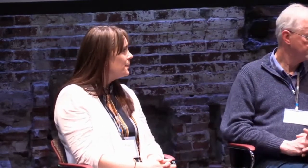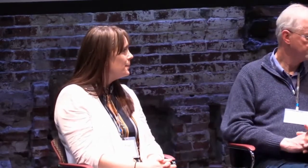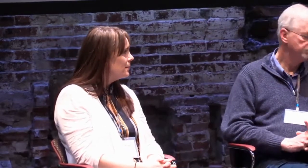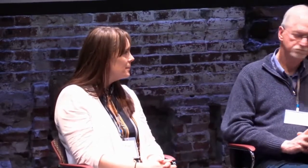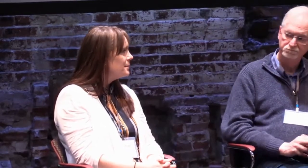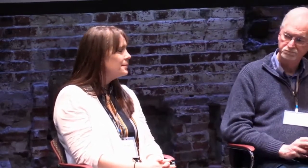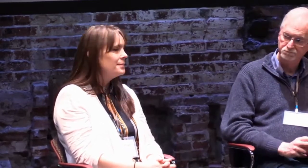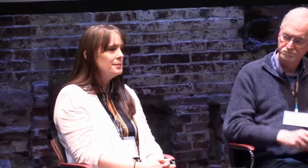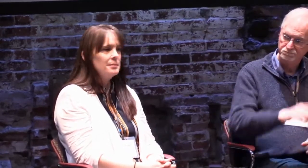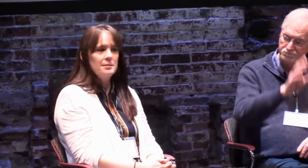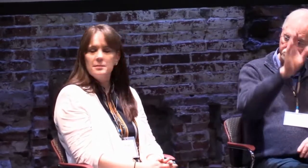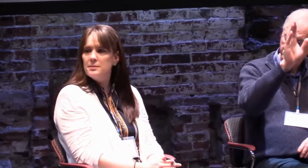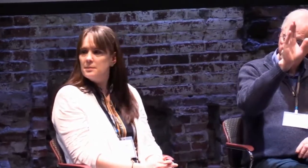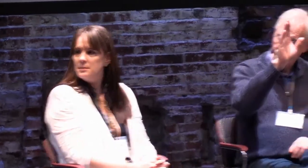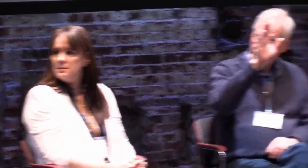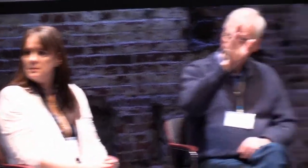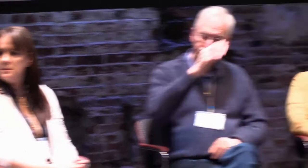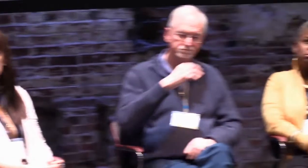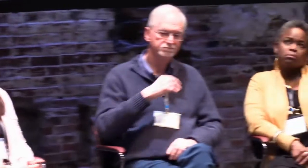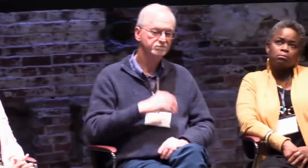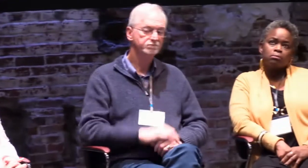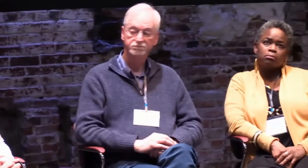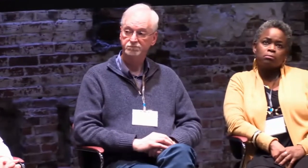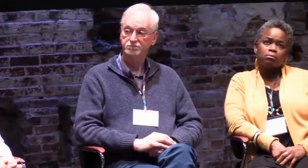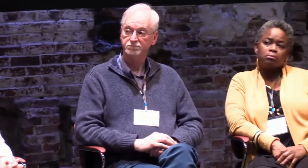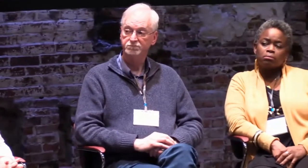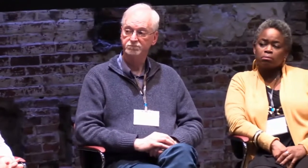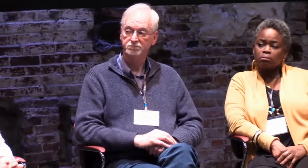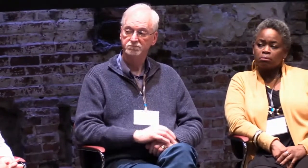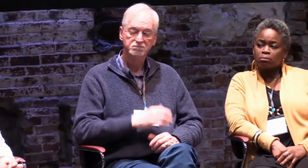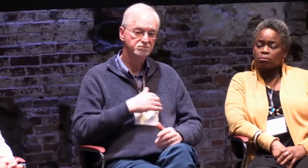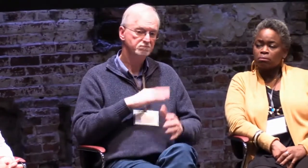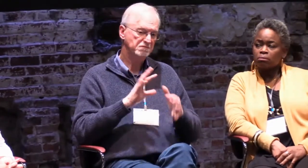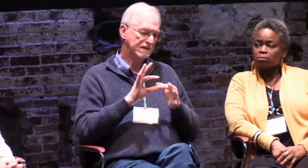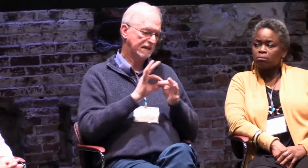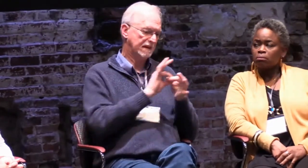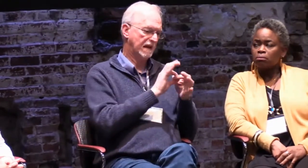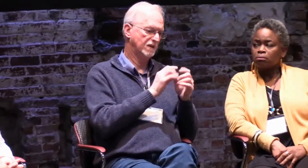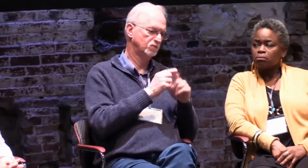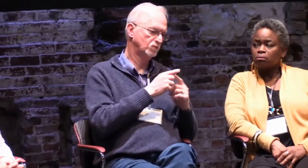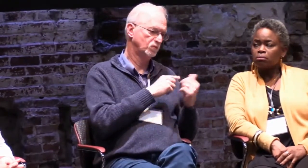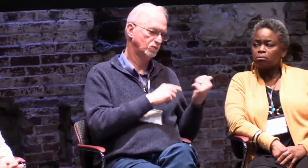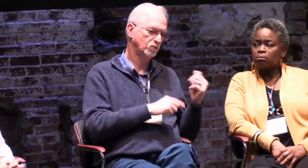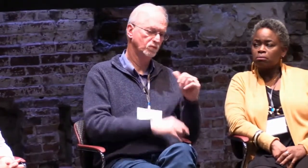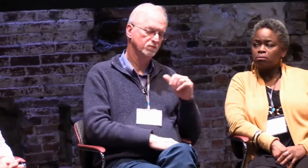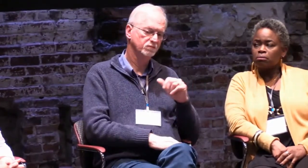You keep going, you reiterate and loop yourself back in to keep developing more work.